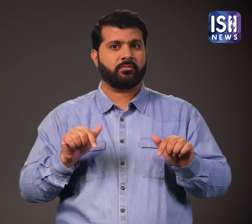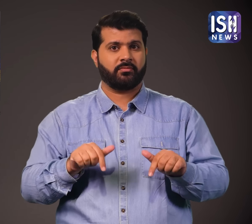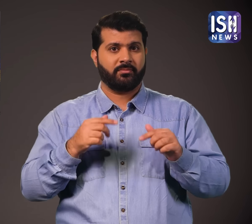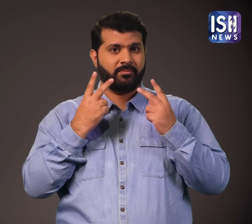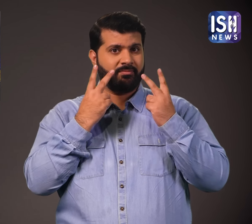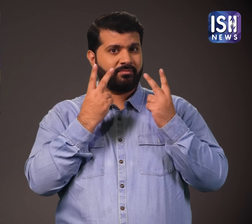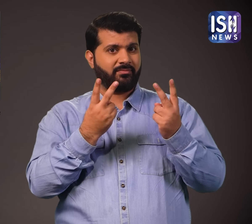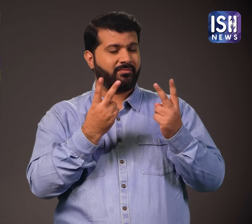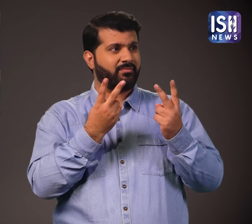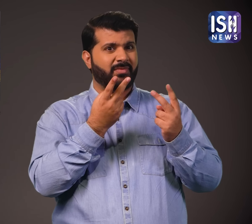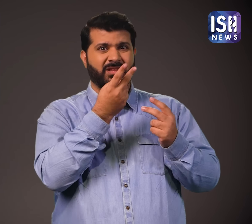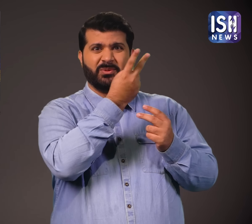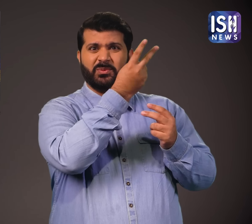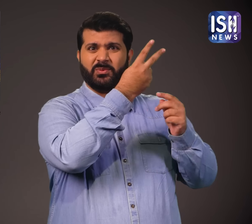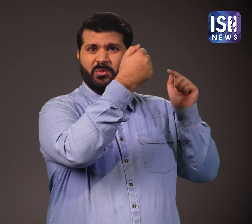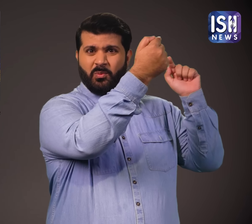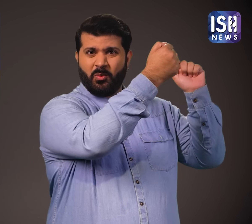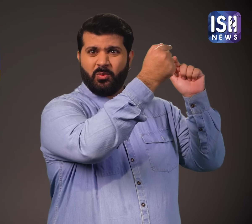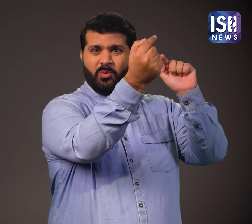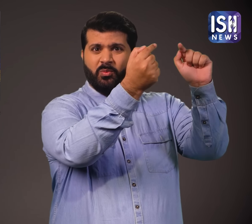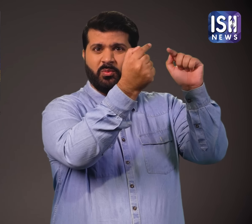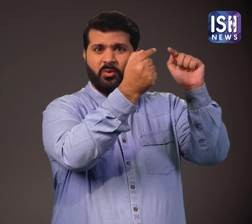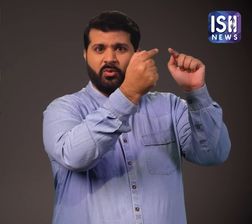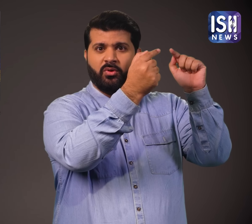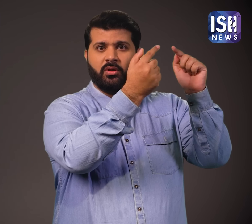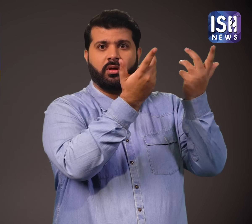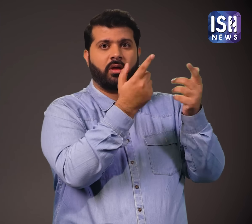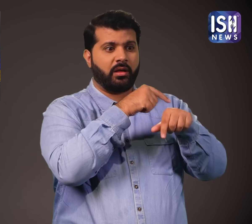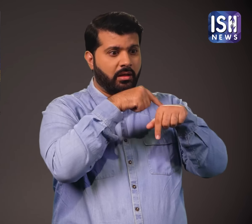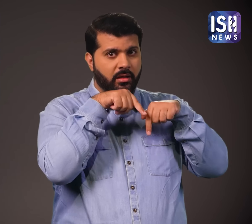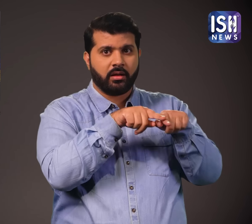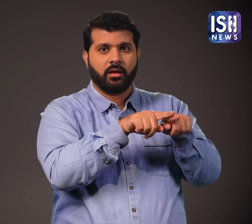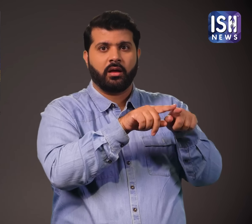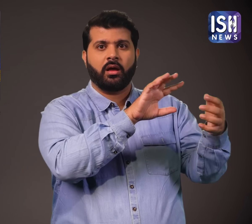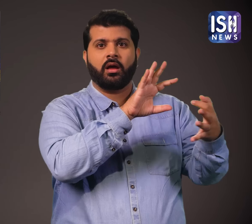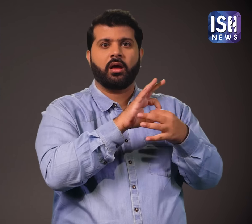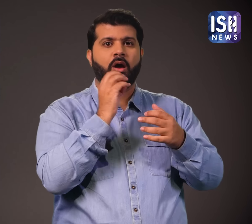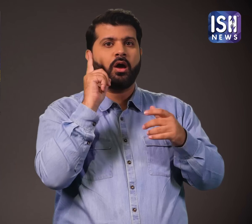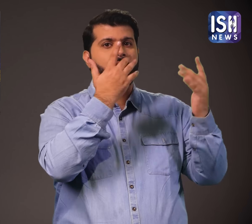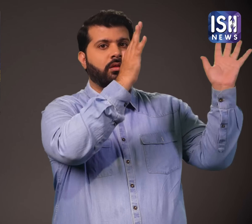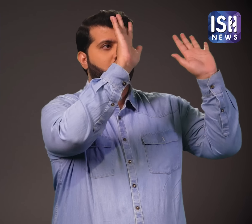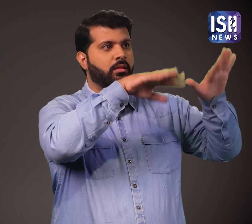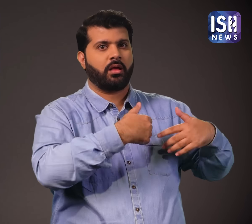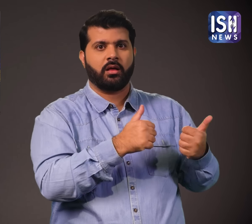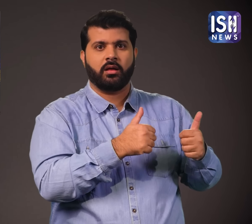Now, as you can see, two separate wars are happening at the same time, causing an oil crisis.